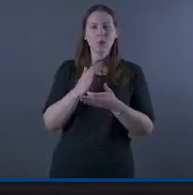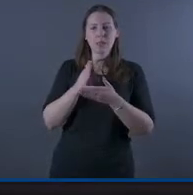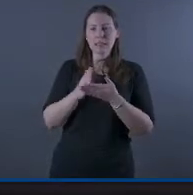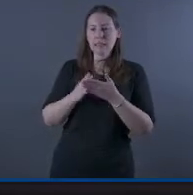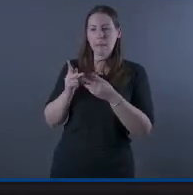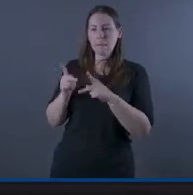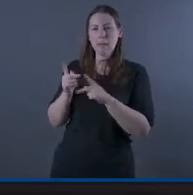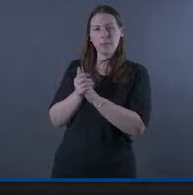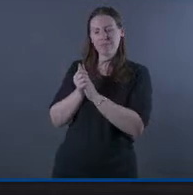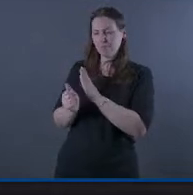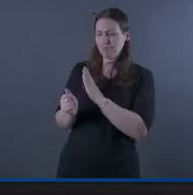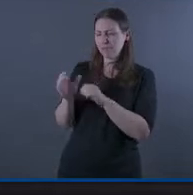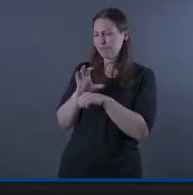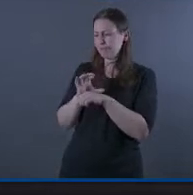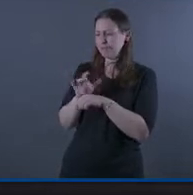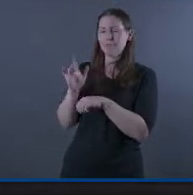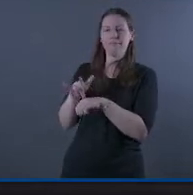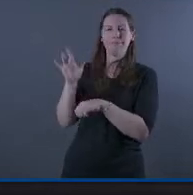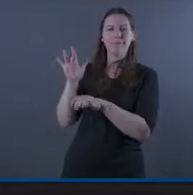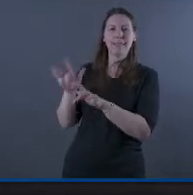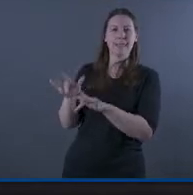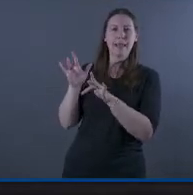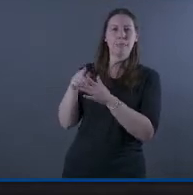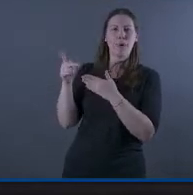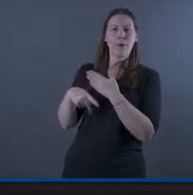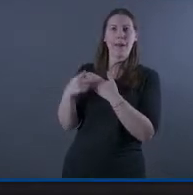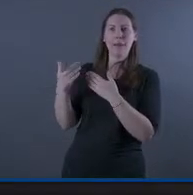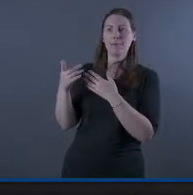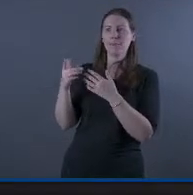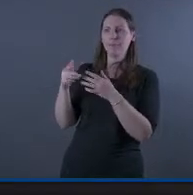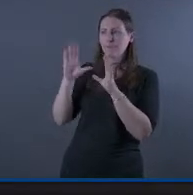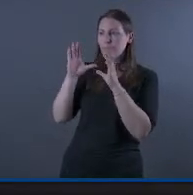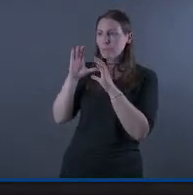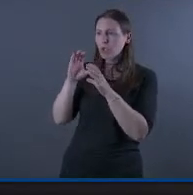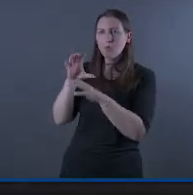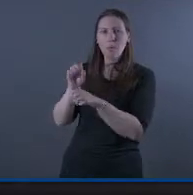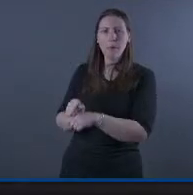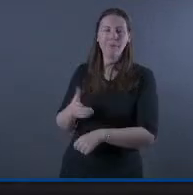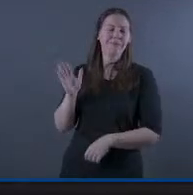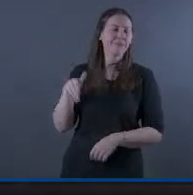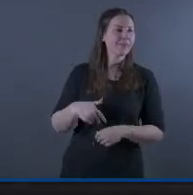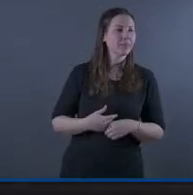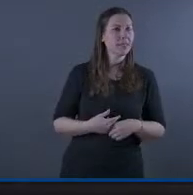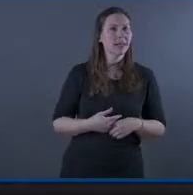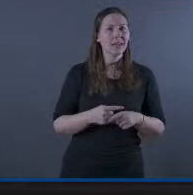and join us that way, so- Yeah, yeah. - It's been great. It really has been. - Thanks for that. Thank you for that.